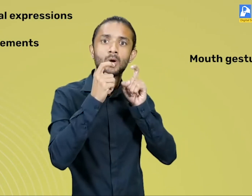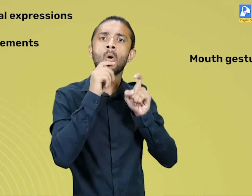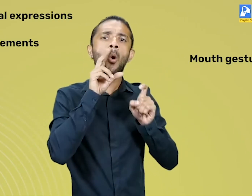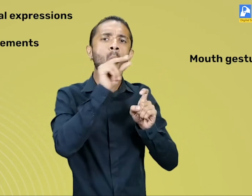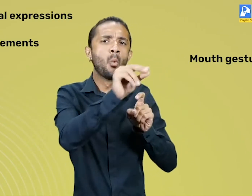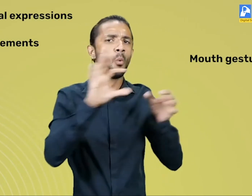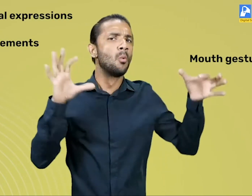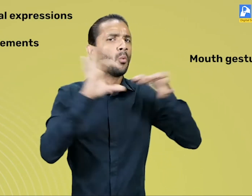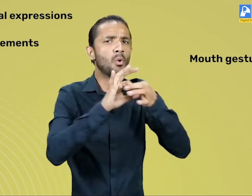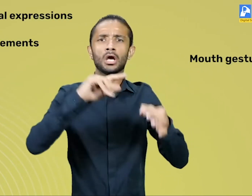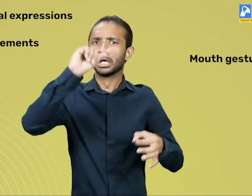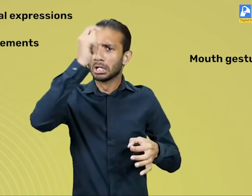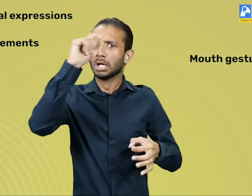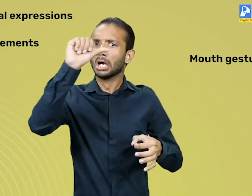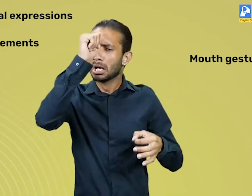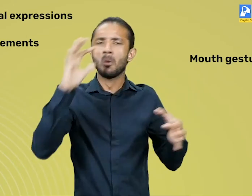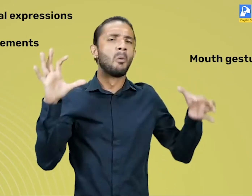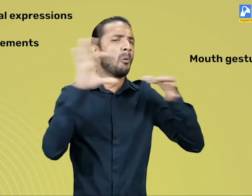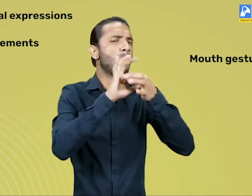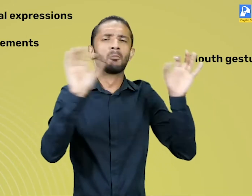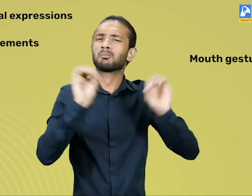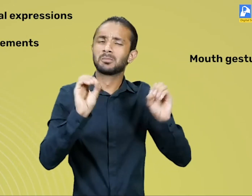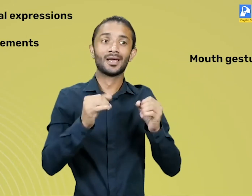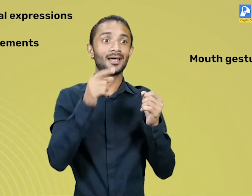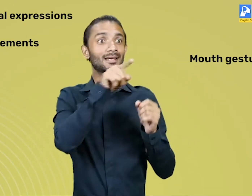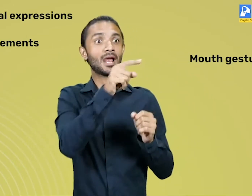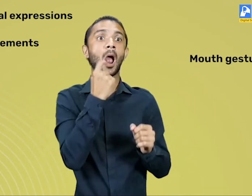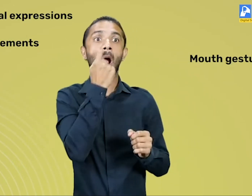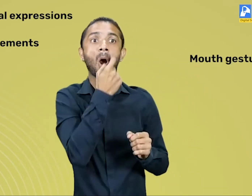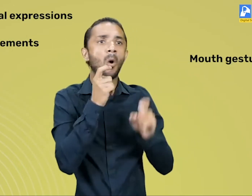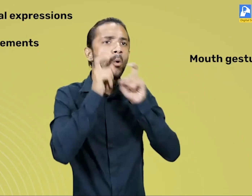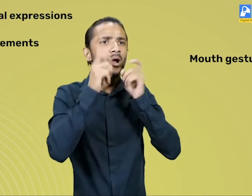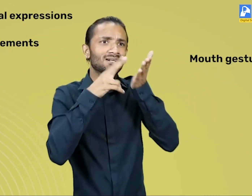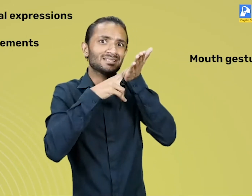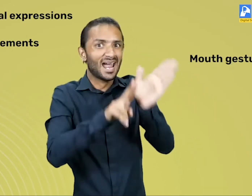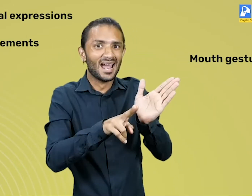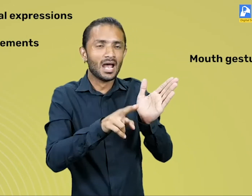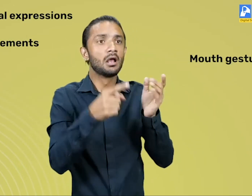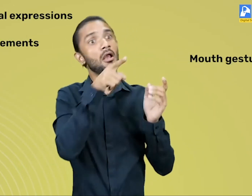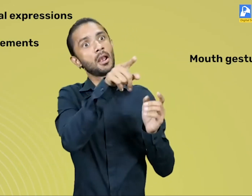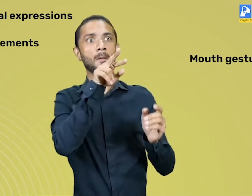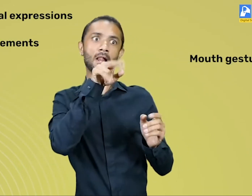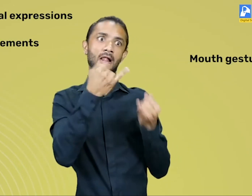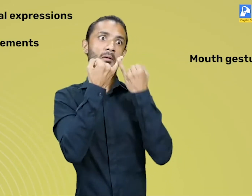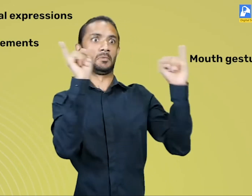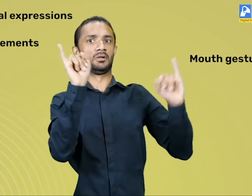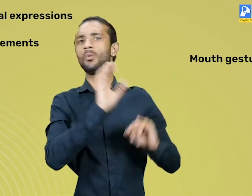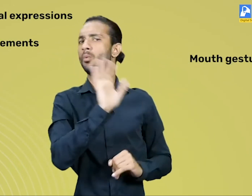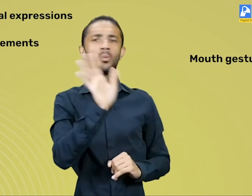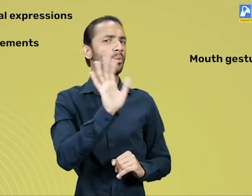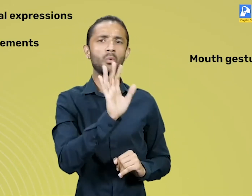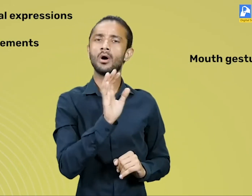It is not related to any language like Hindi or English. It does not have any independent meaning.